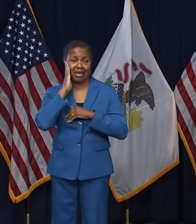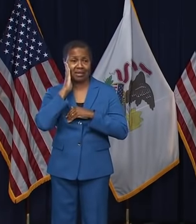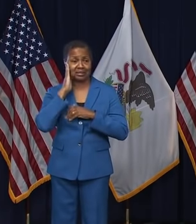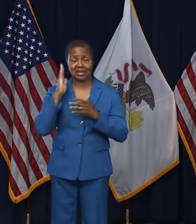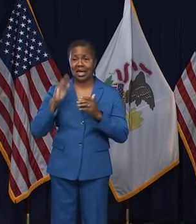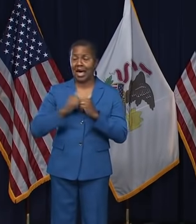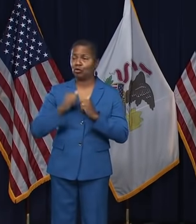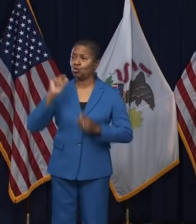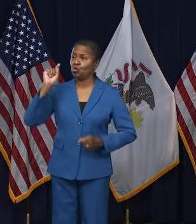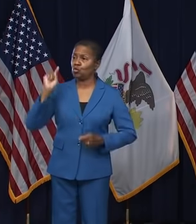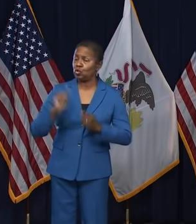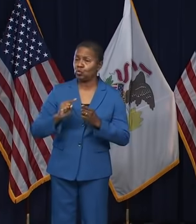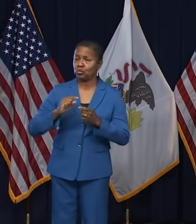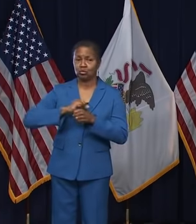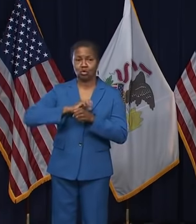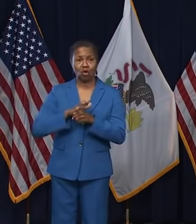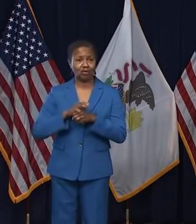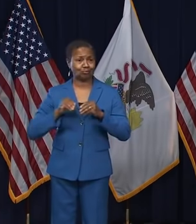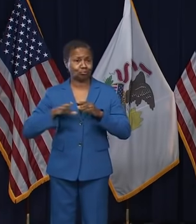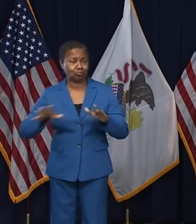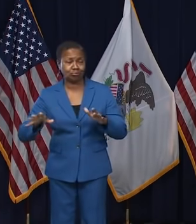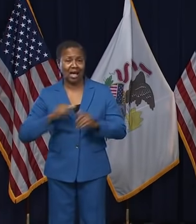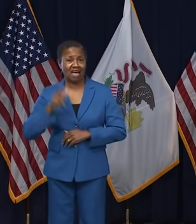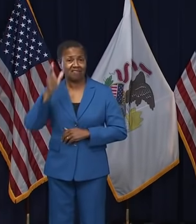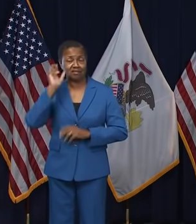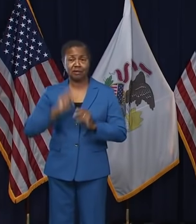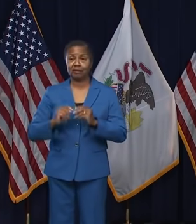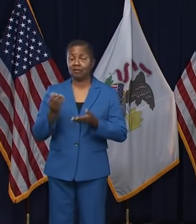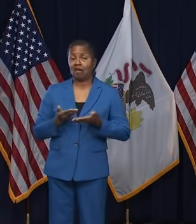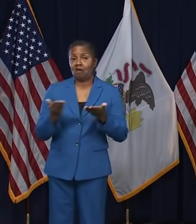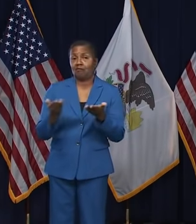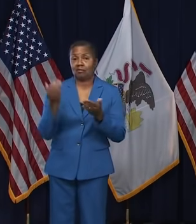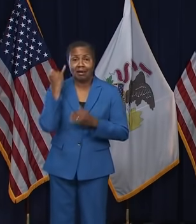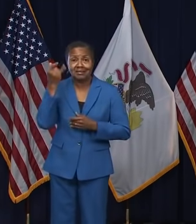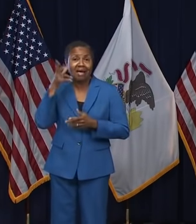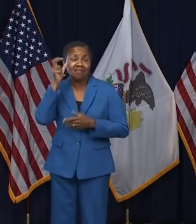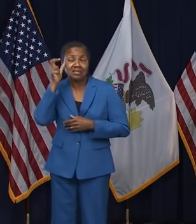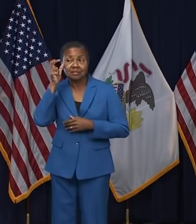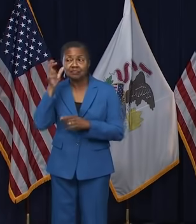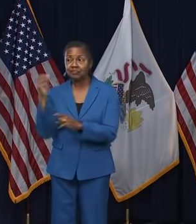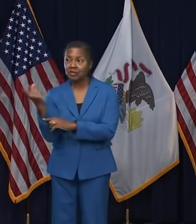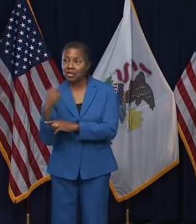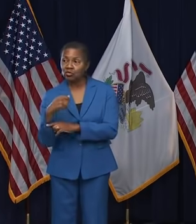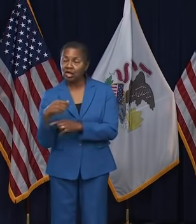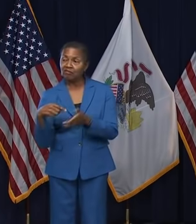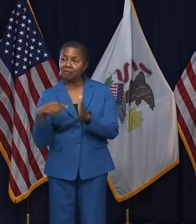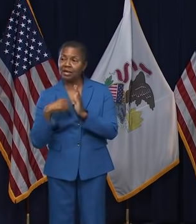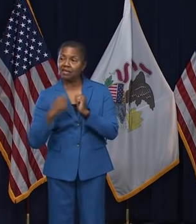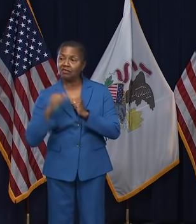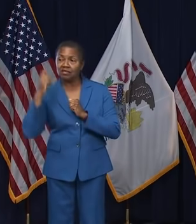number of hospitalizations in ICU beds. How to bring down the